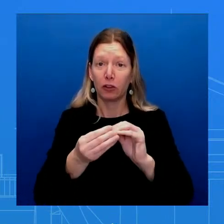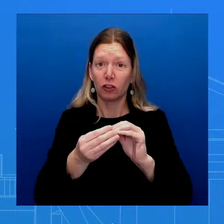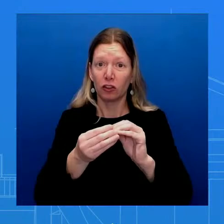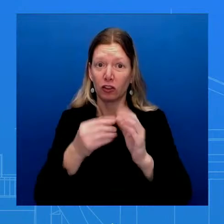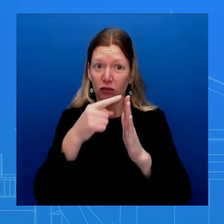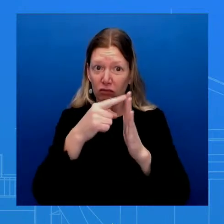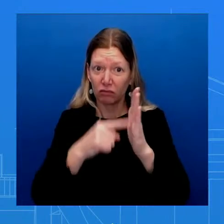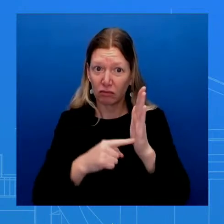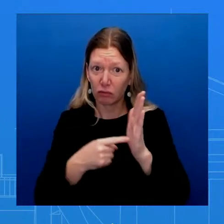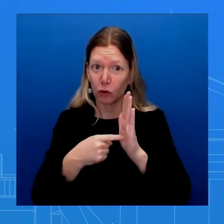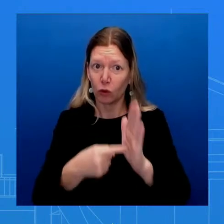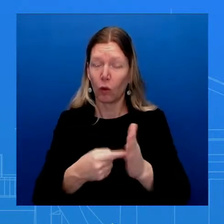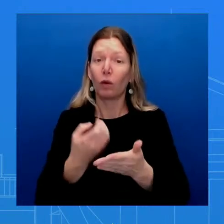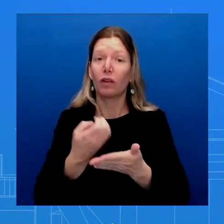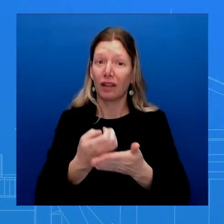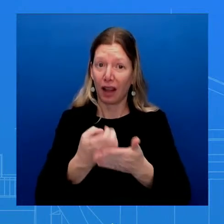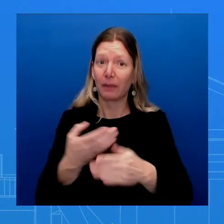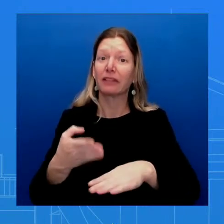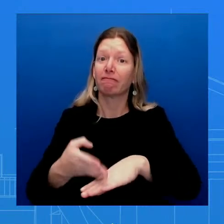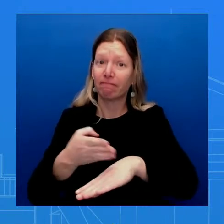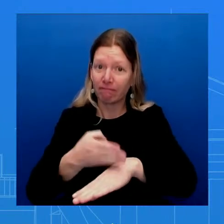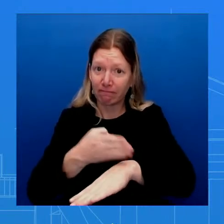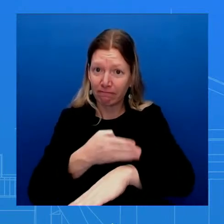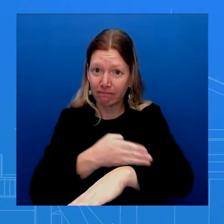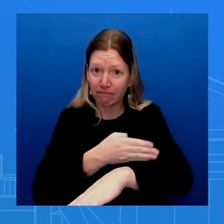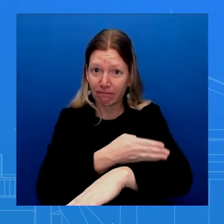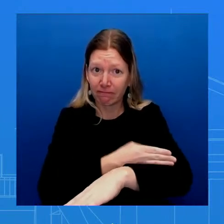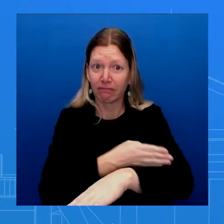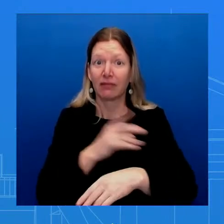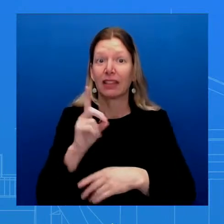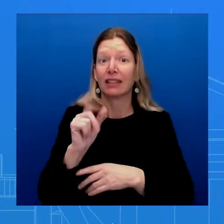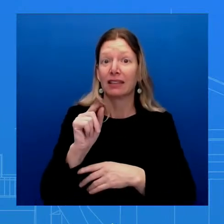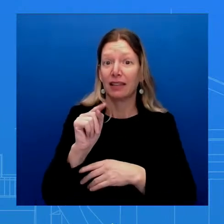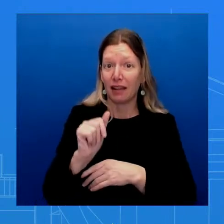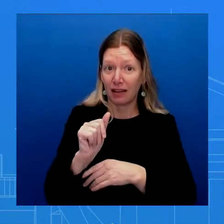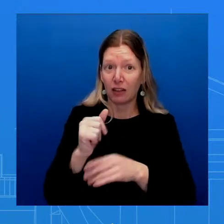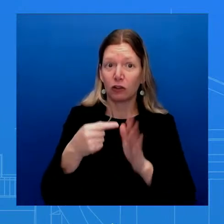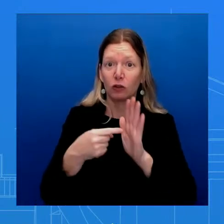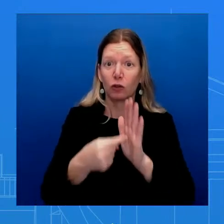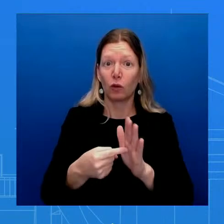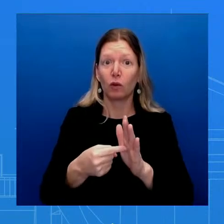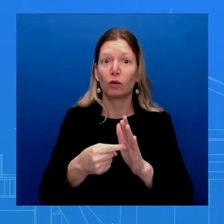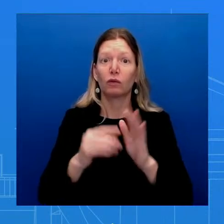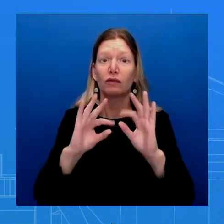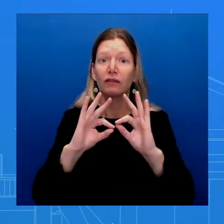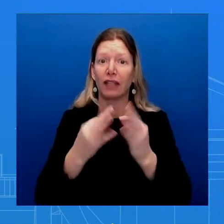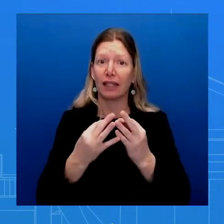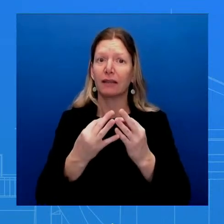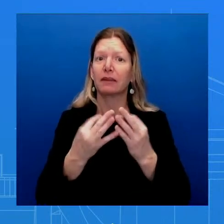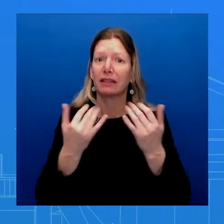The data shows that households remain in a strong financial position. Household wealth is -- is at a record high,